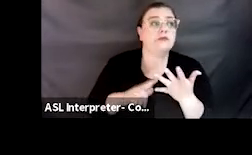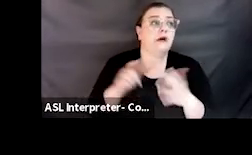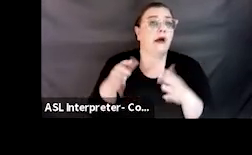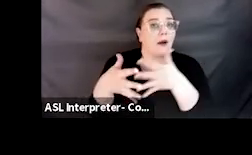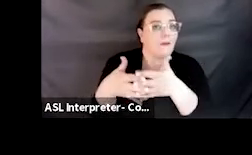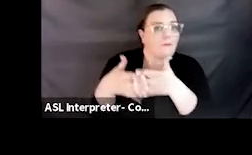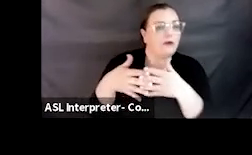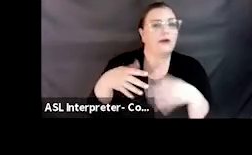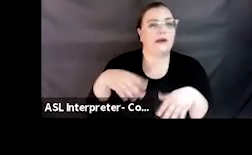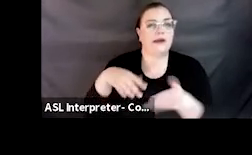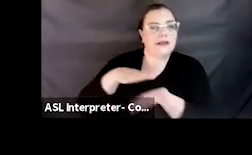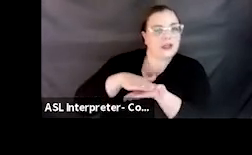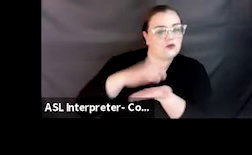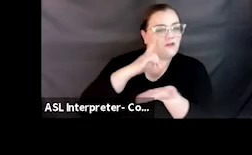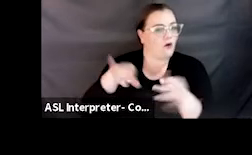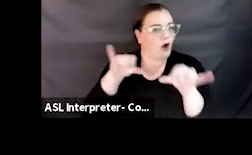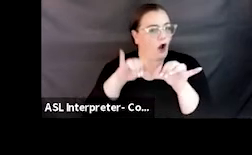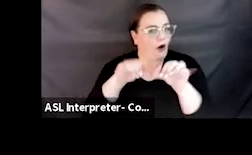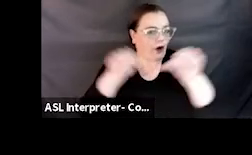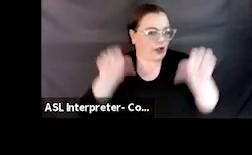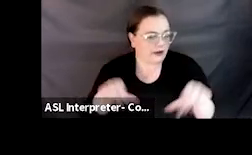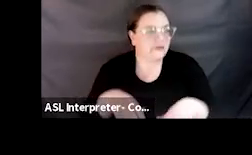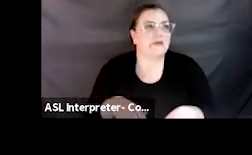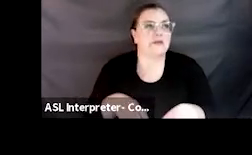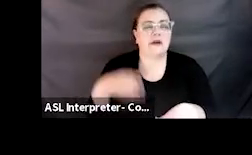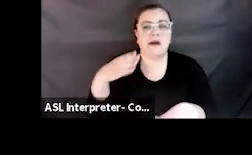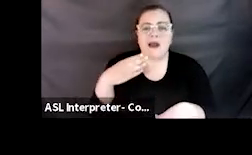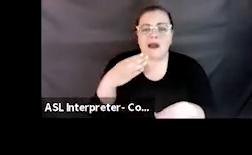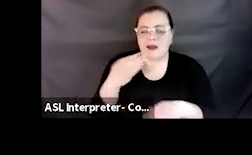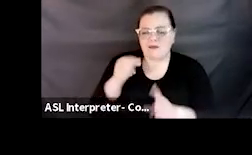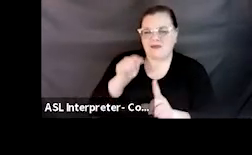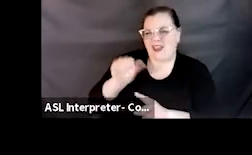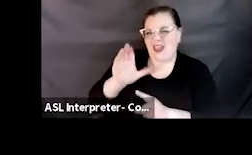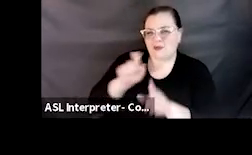Alan Hanson: California building officials American Institute of architects ace mentor Program.